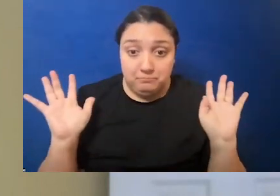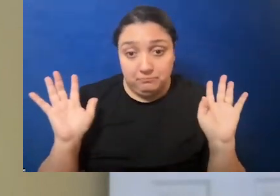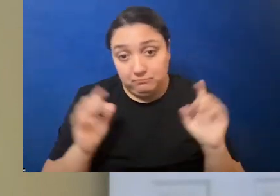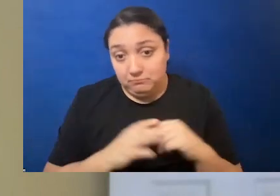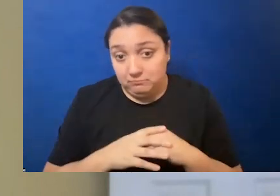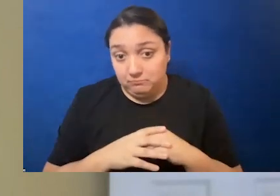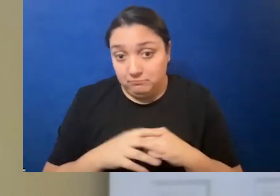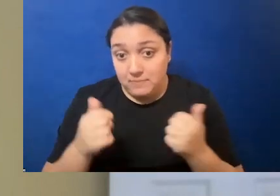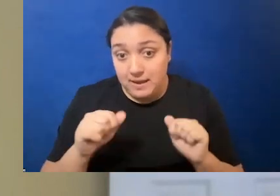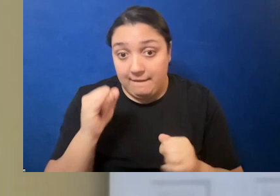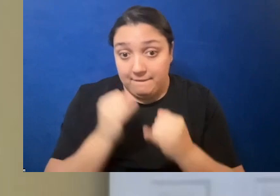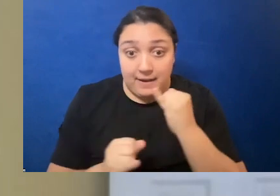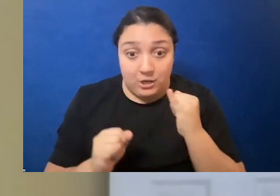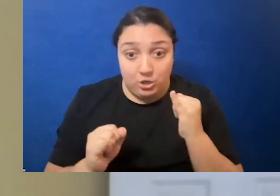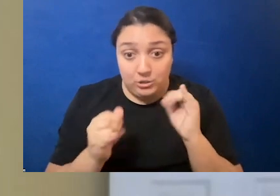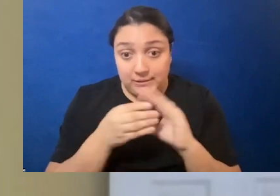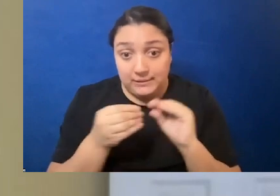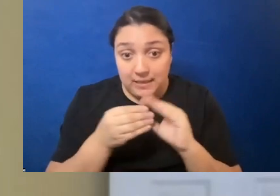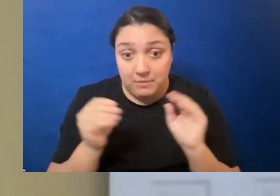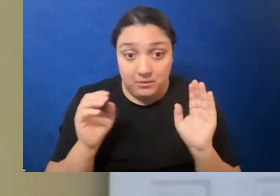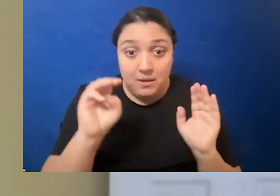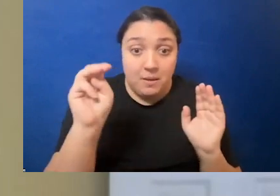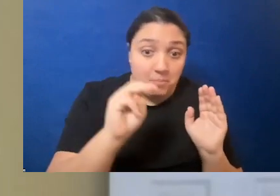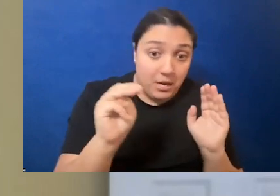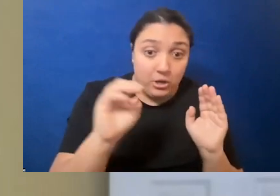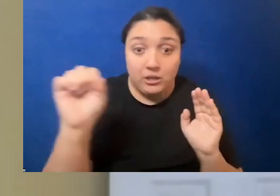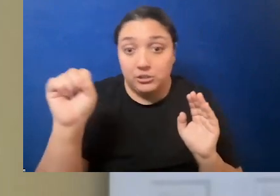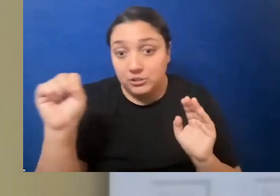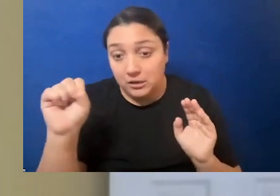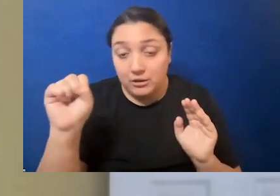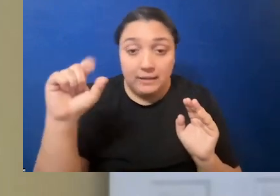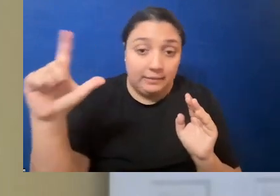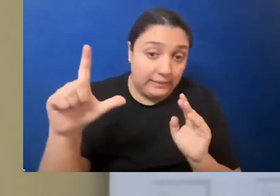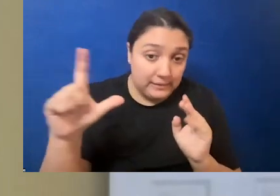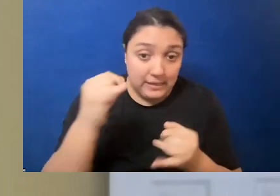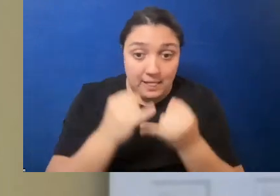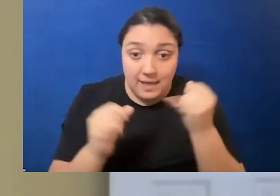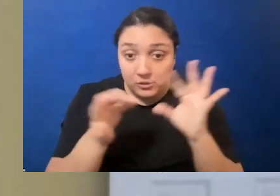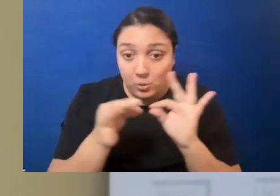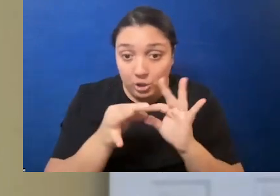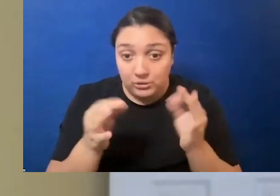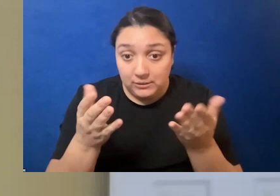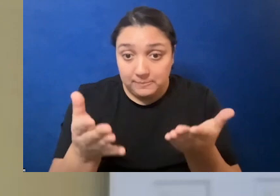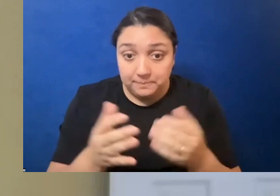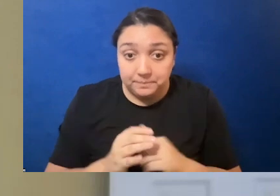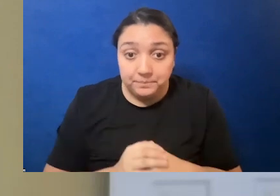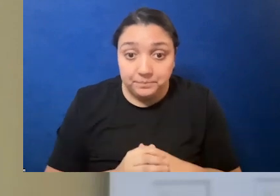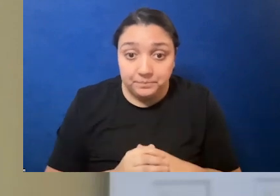UNLESS ANYONE HAS ANY FINAL STATEMENTS, ANY LAST WORDS THAT YOU WANT TO SHARE?